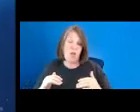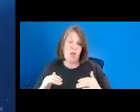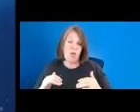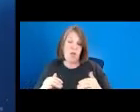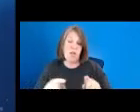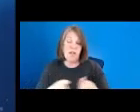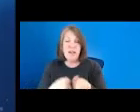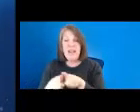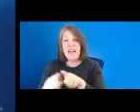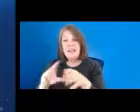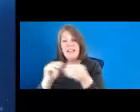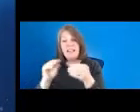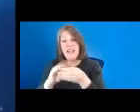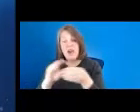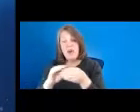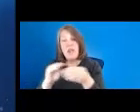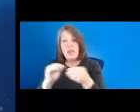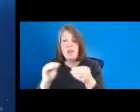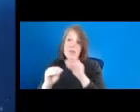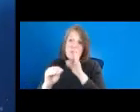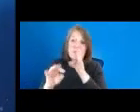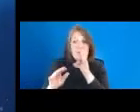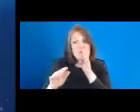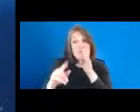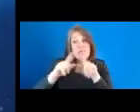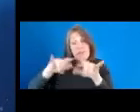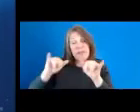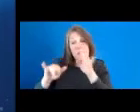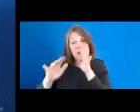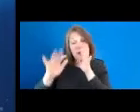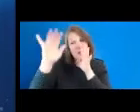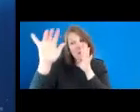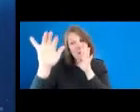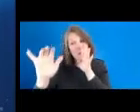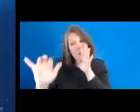narration is going on. 16:28:22 You can see here that there is also